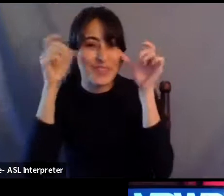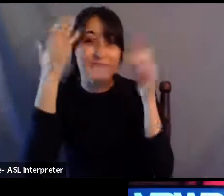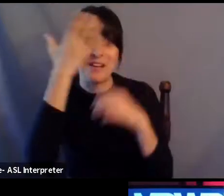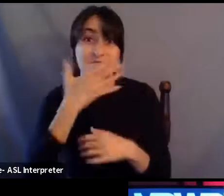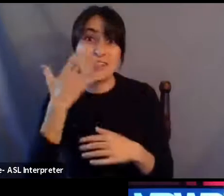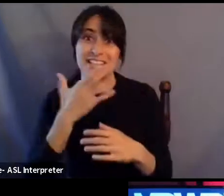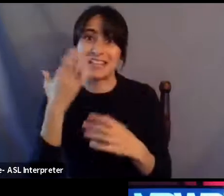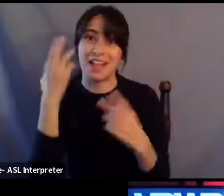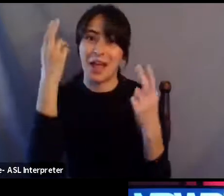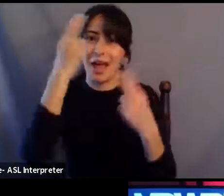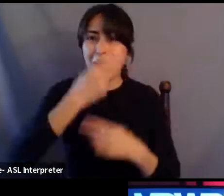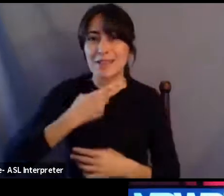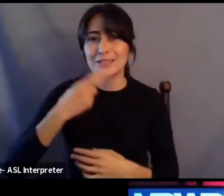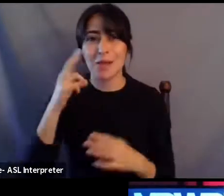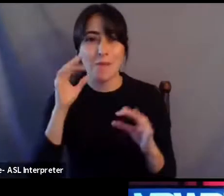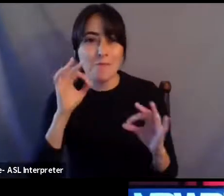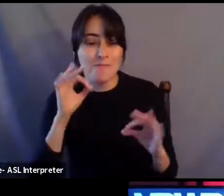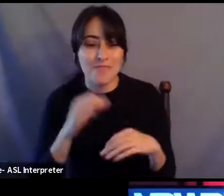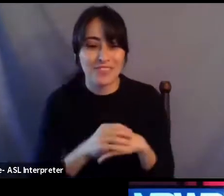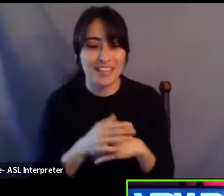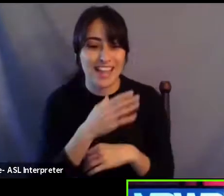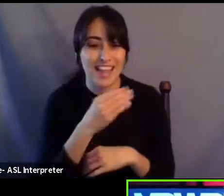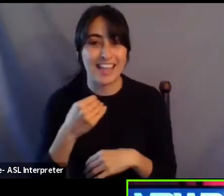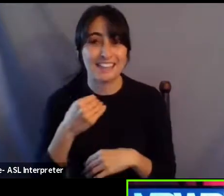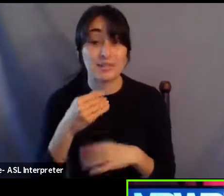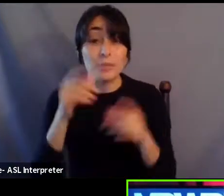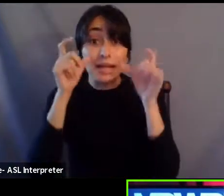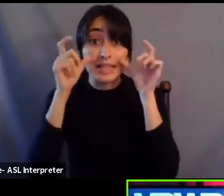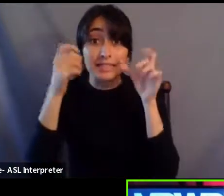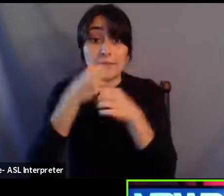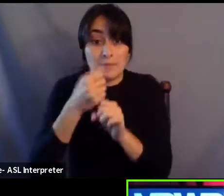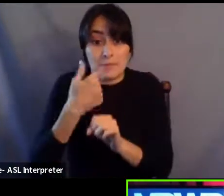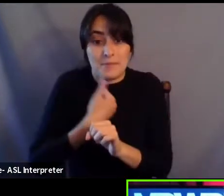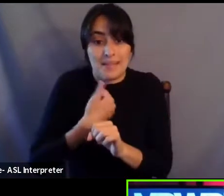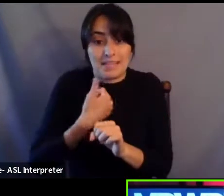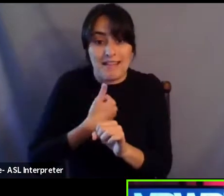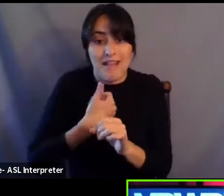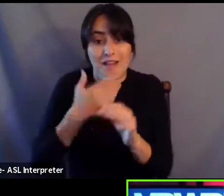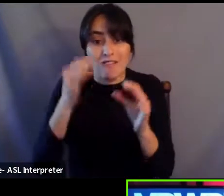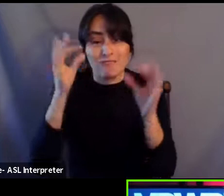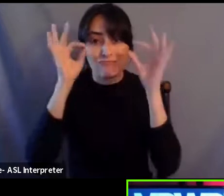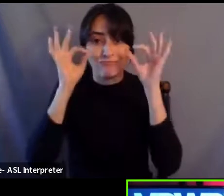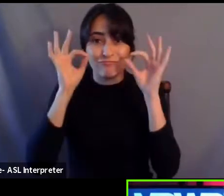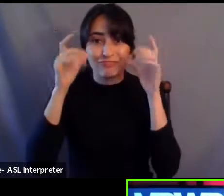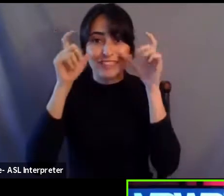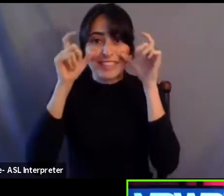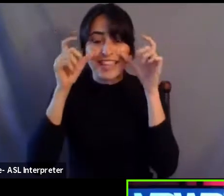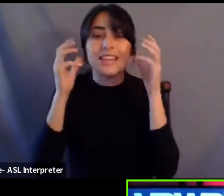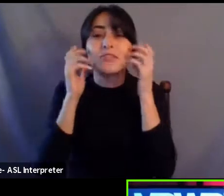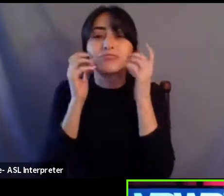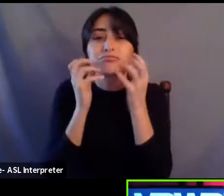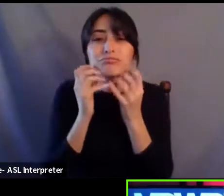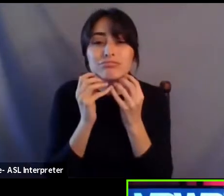I am wearing glasses that I customized myself and I have a peppery beard and I am also wearing